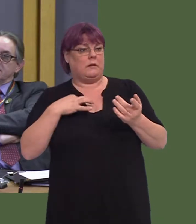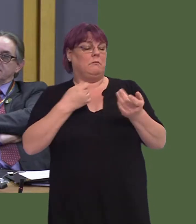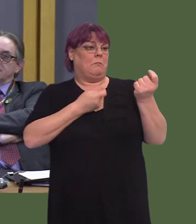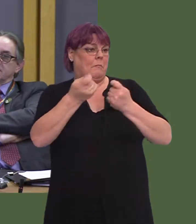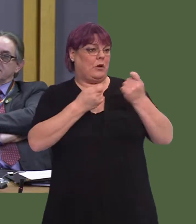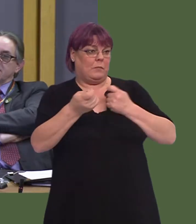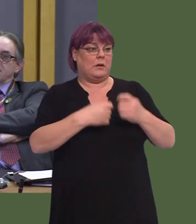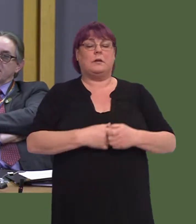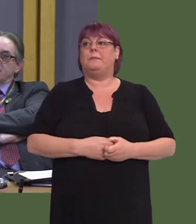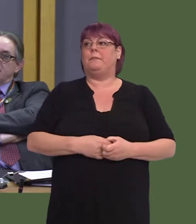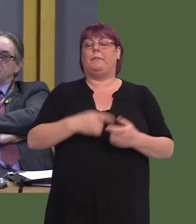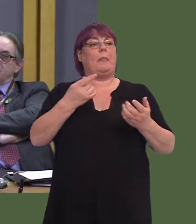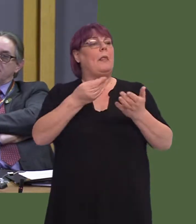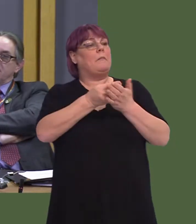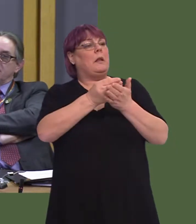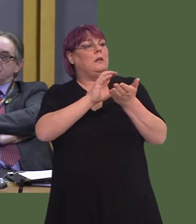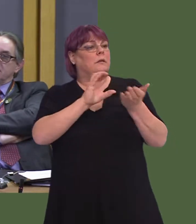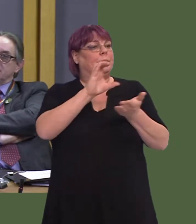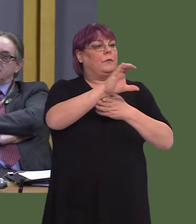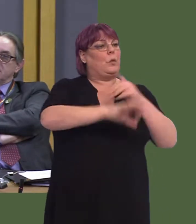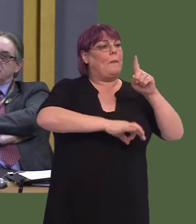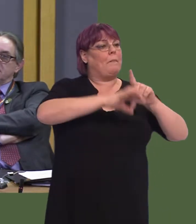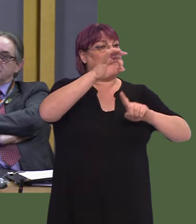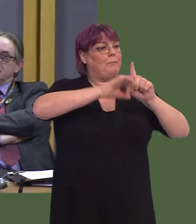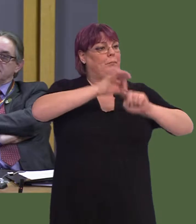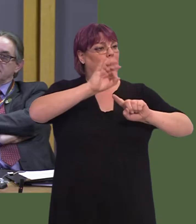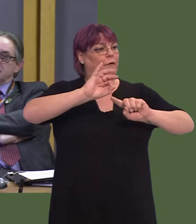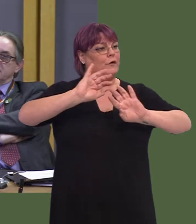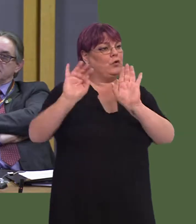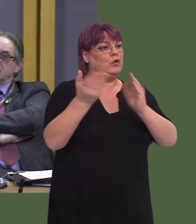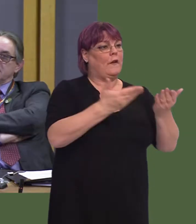It's that type of investment that is improving efficiency, and therefore delivering better services for my constituents.